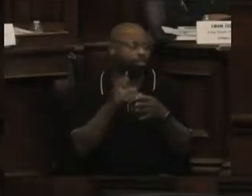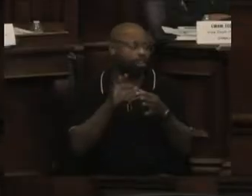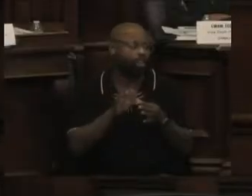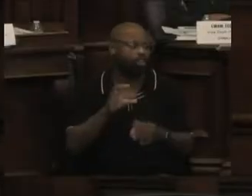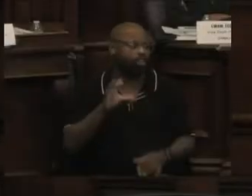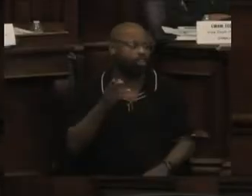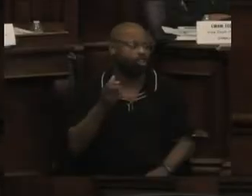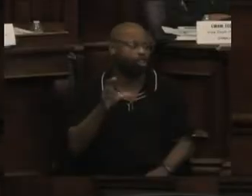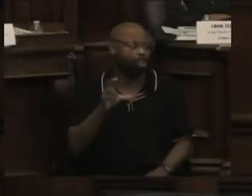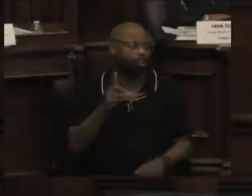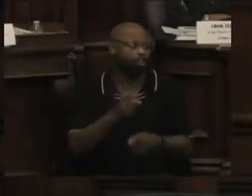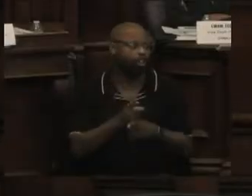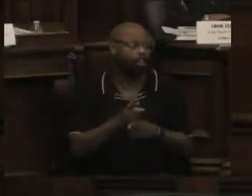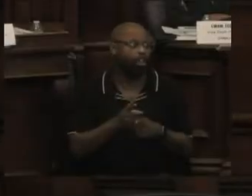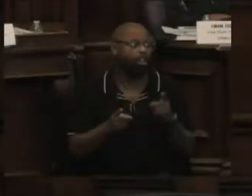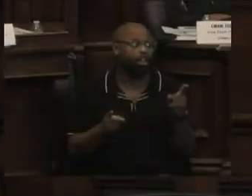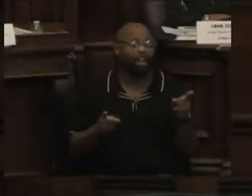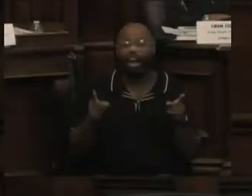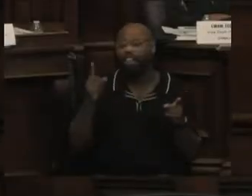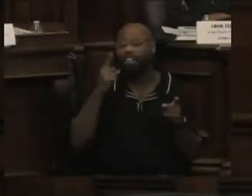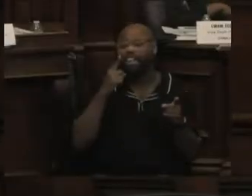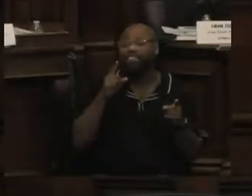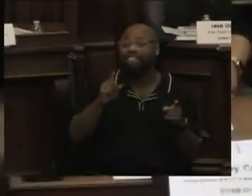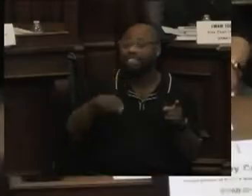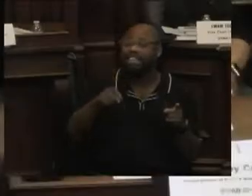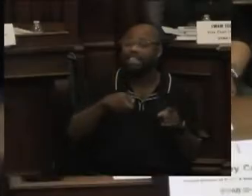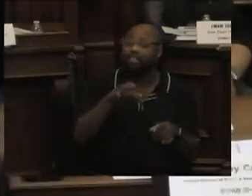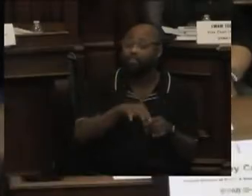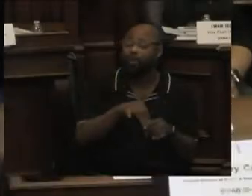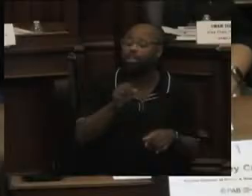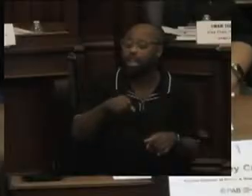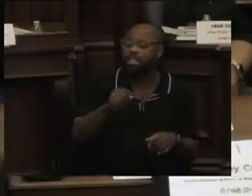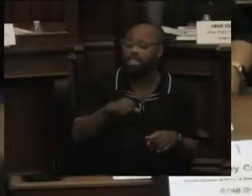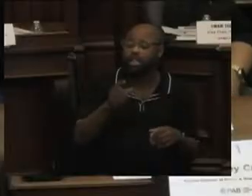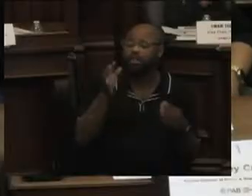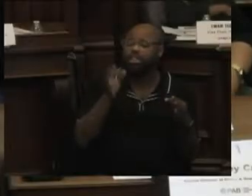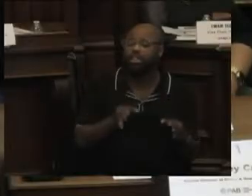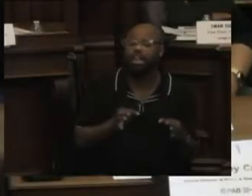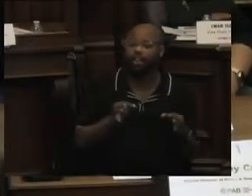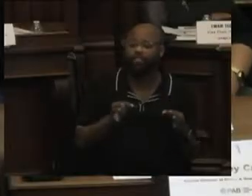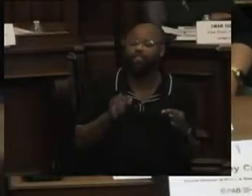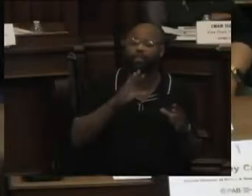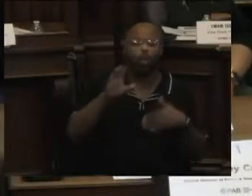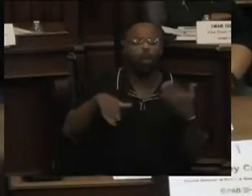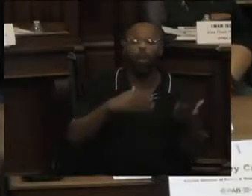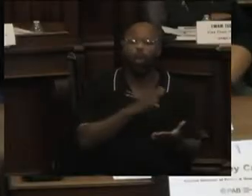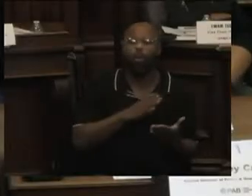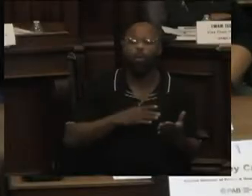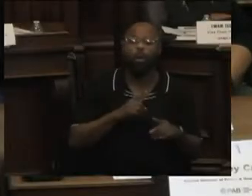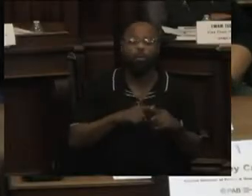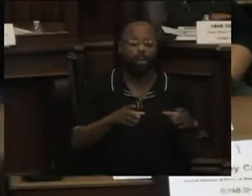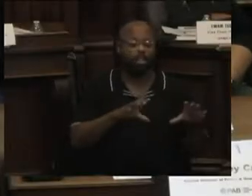vote on it as a whole, whether or not we're going to go along with it. That's the process according to the charter,